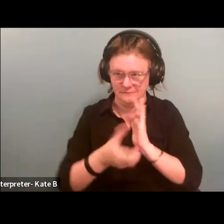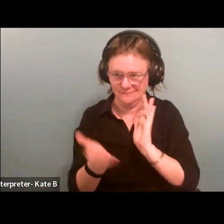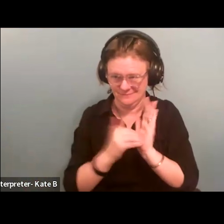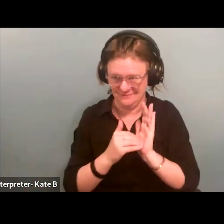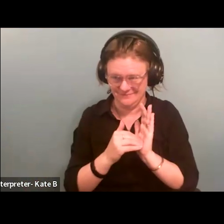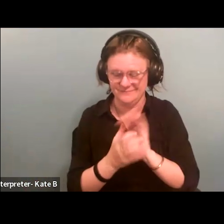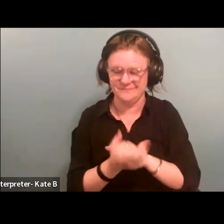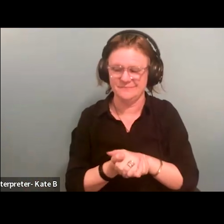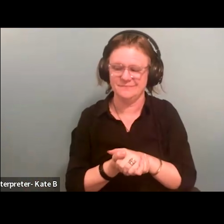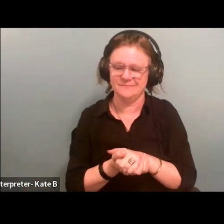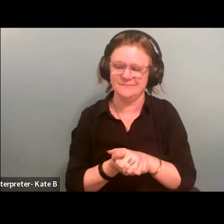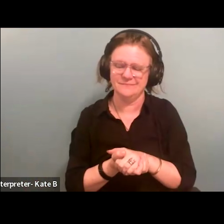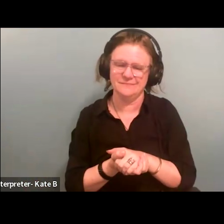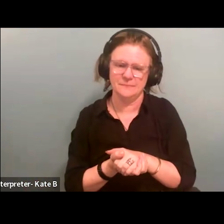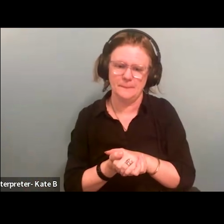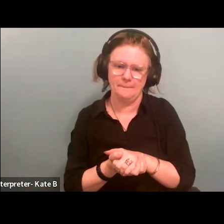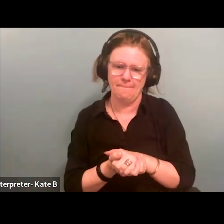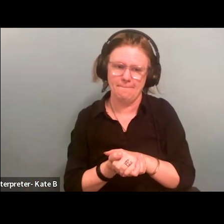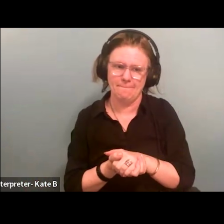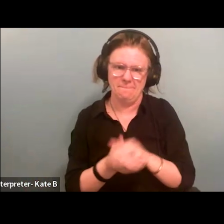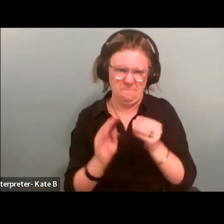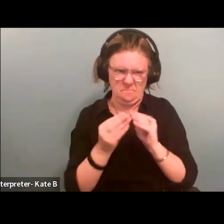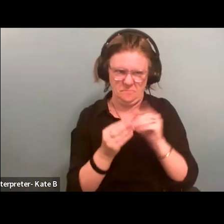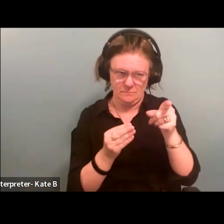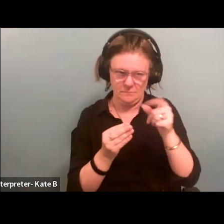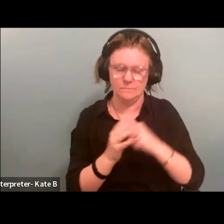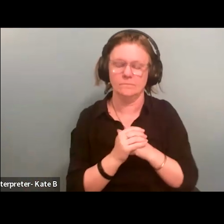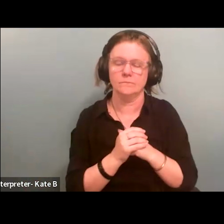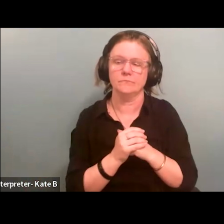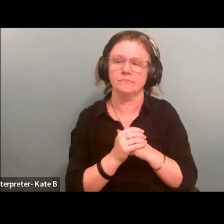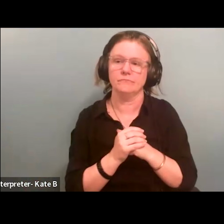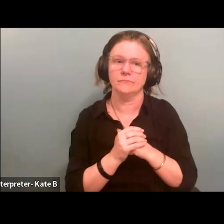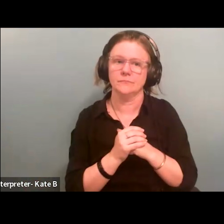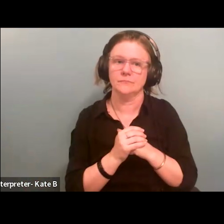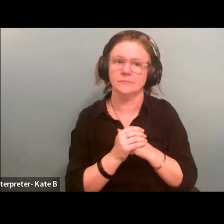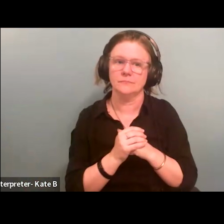wrap up and highlight is that number is 1-800-490-8505.